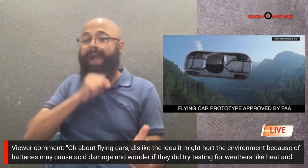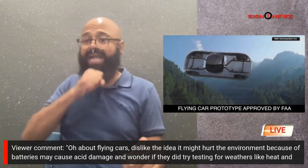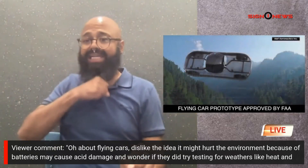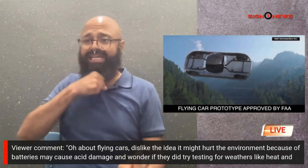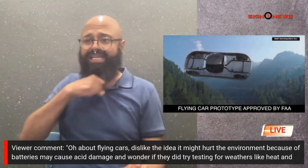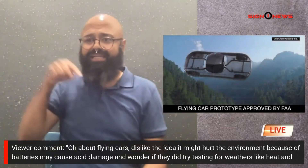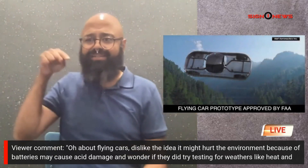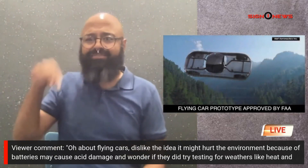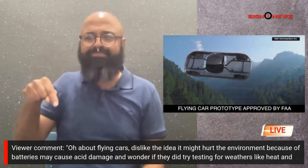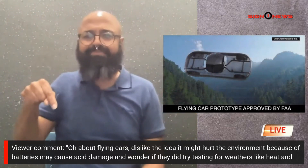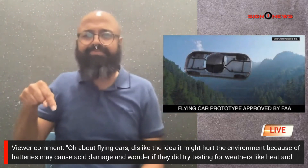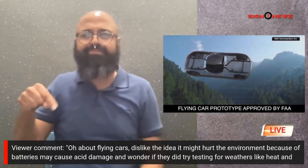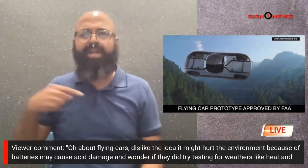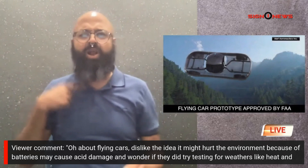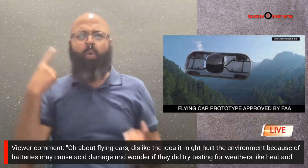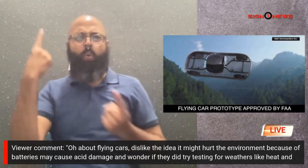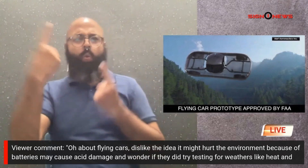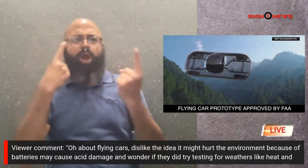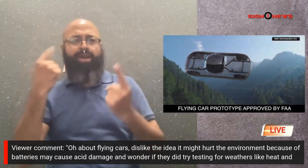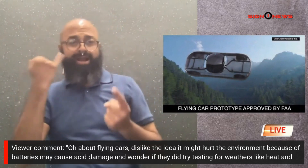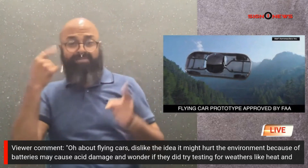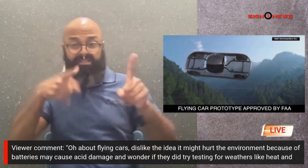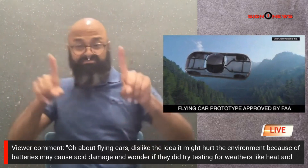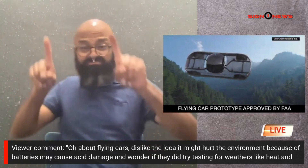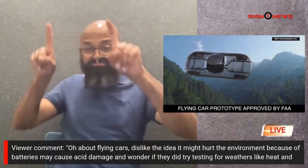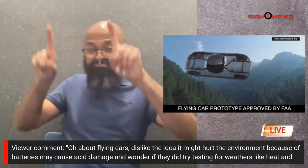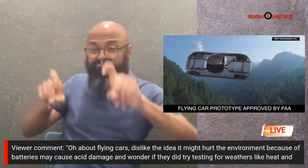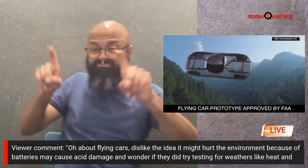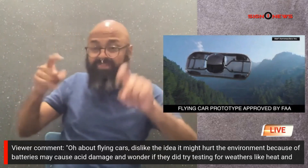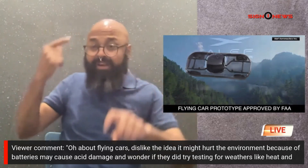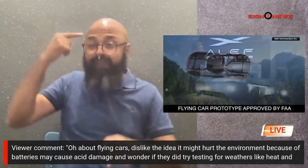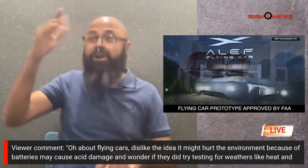and I wonder if they test it for bad weather